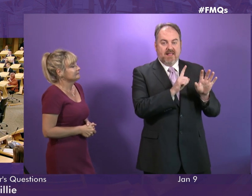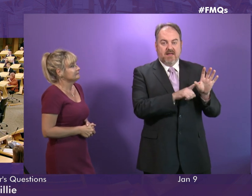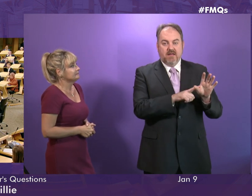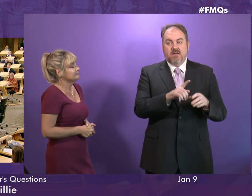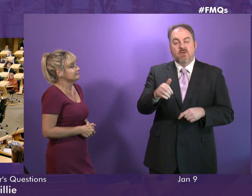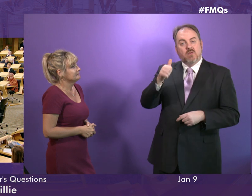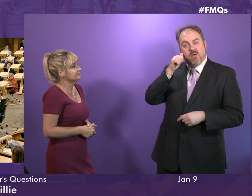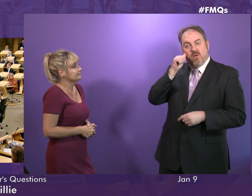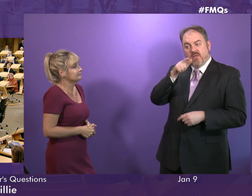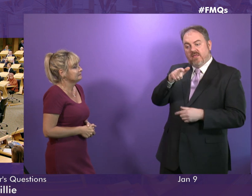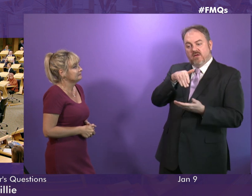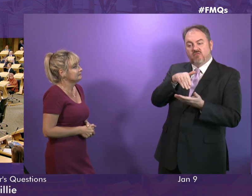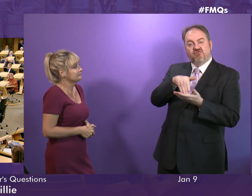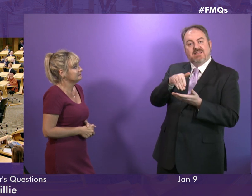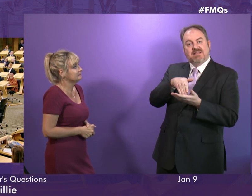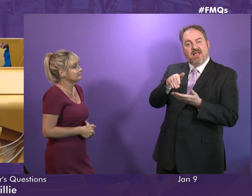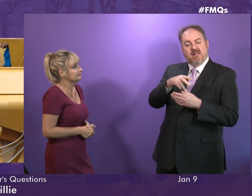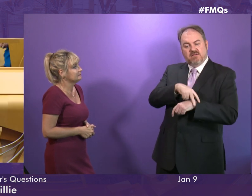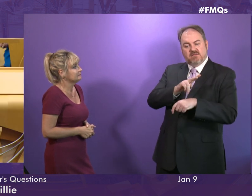Union of Shop, Distributive and Allied Workers—the retail workers union—was campaigning outside